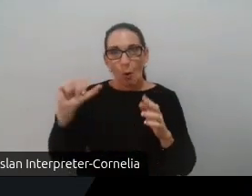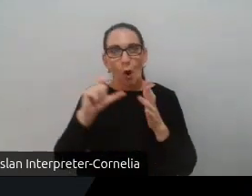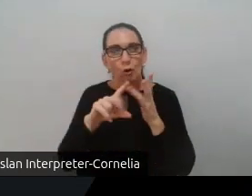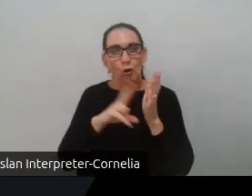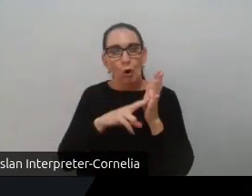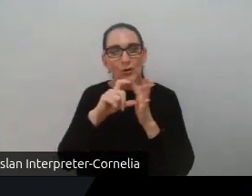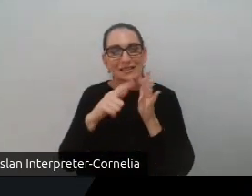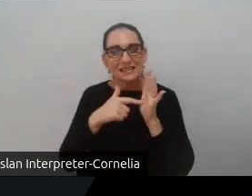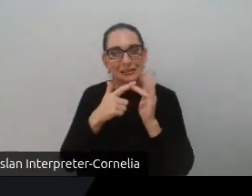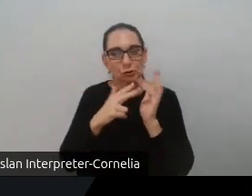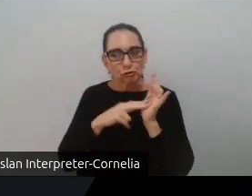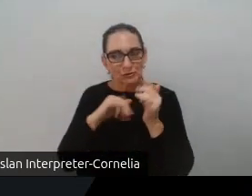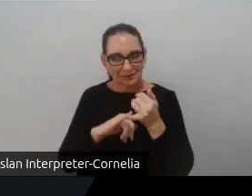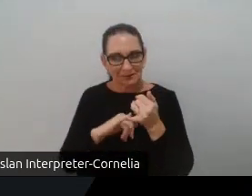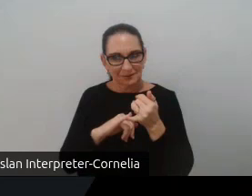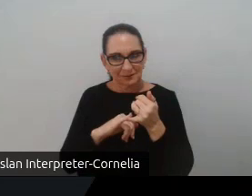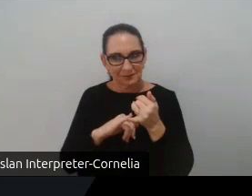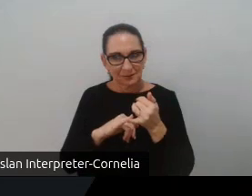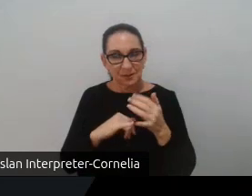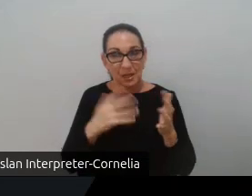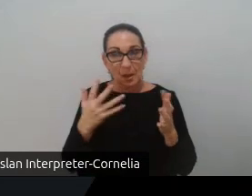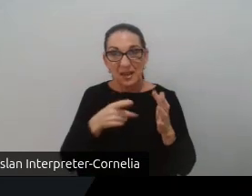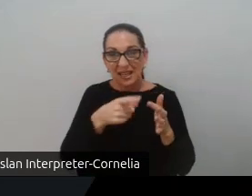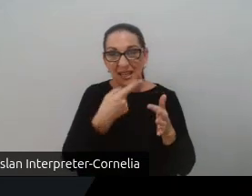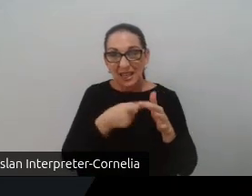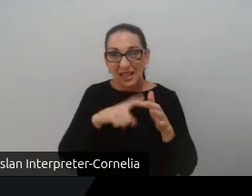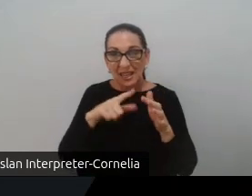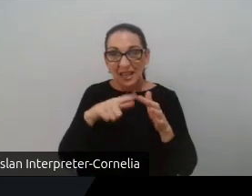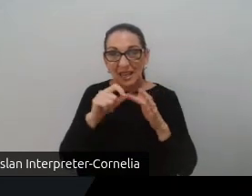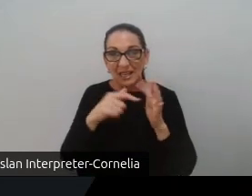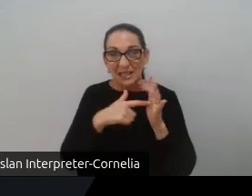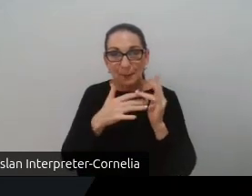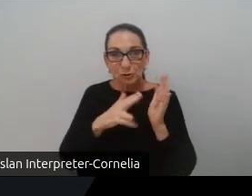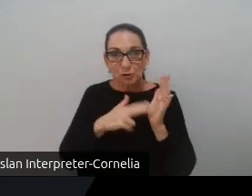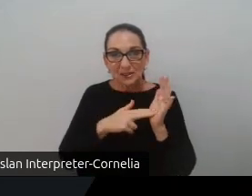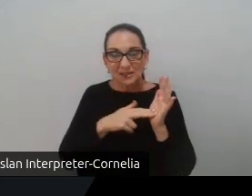um if it's just to the exceptions you can tick no but we recommend that you tick yes and that will